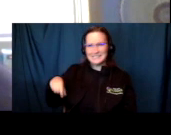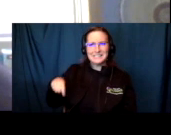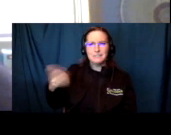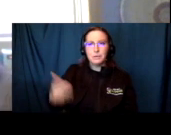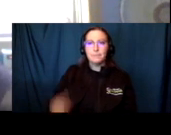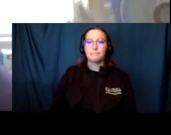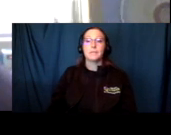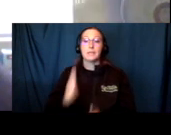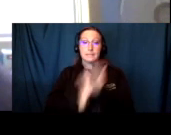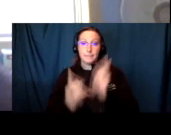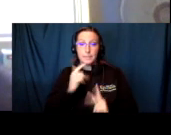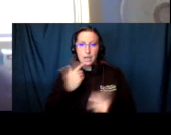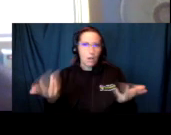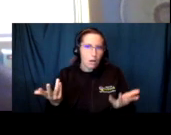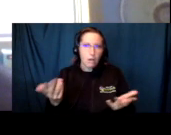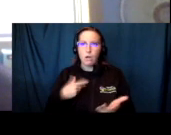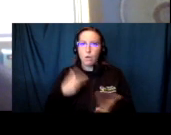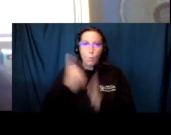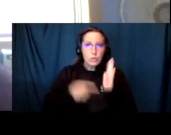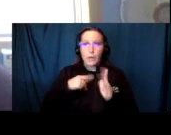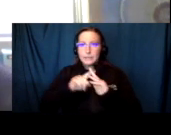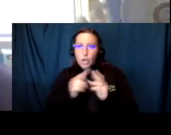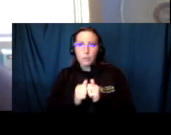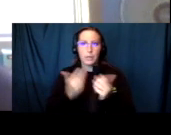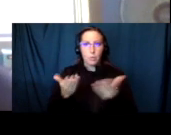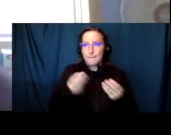like well what kind of materials do I start with and what do I need to buy?